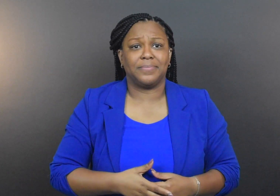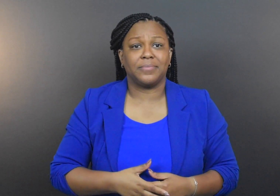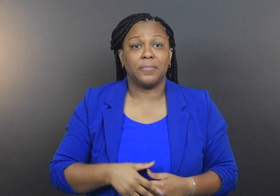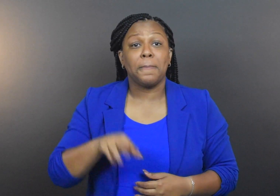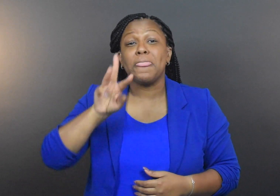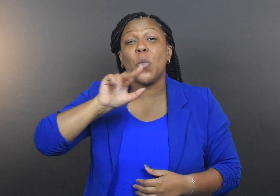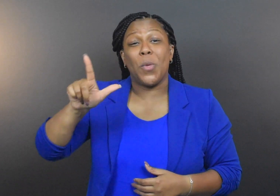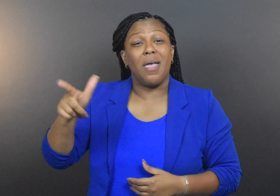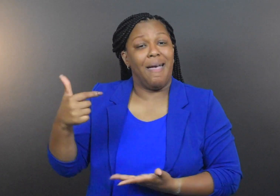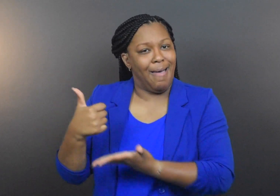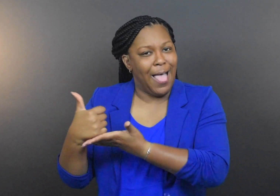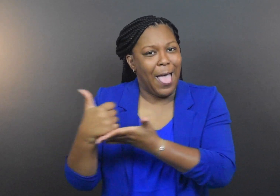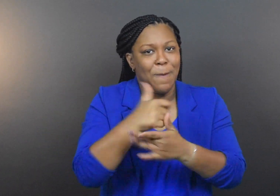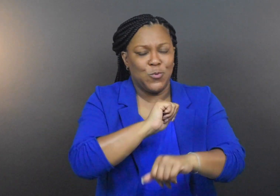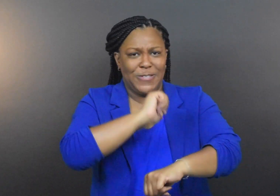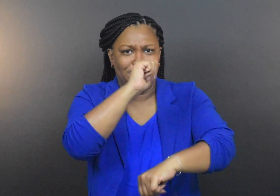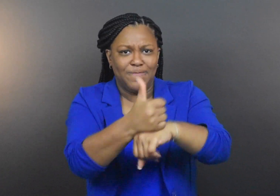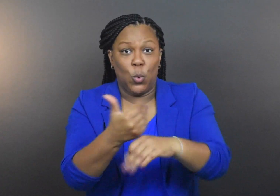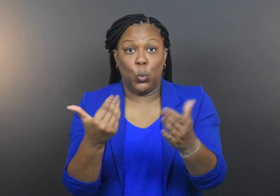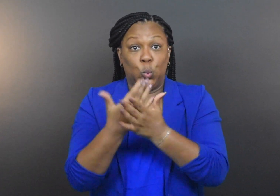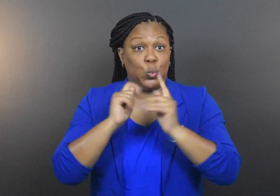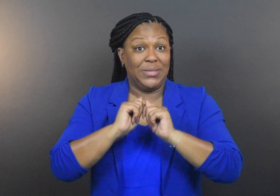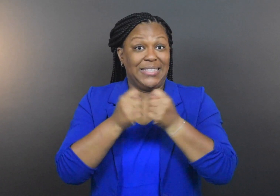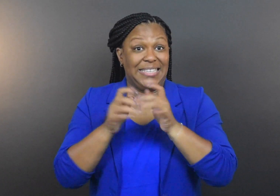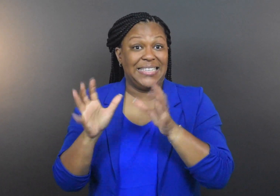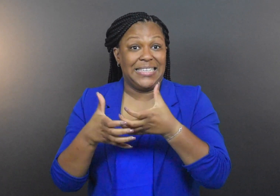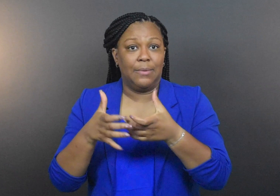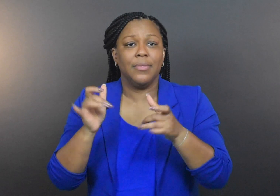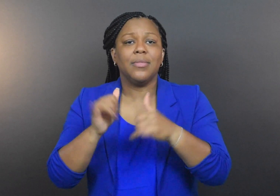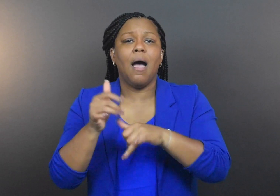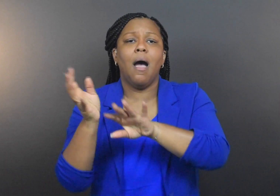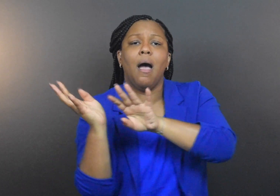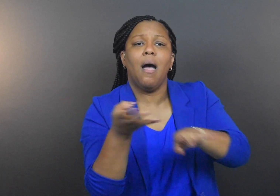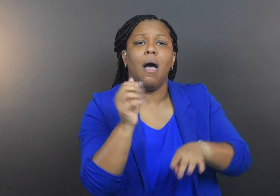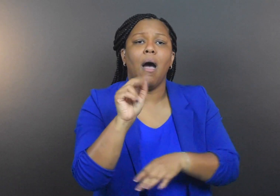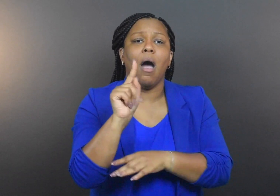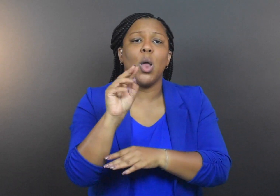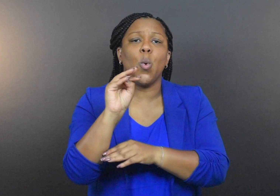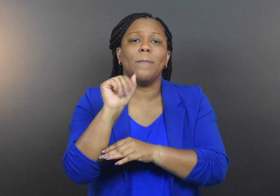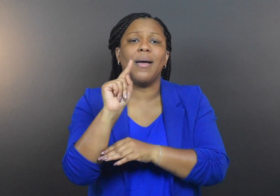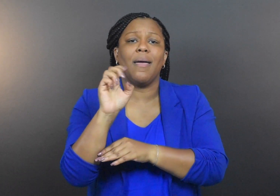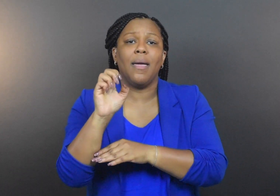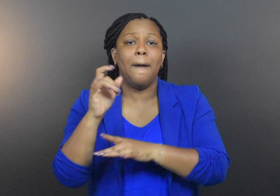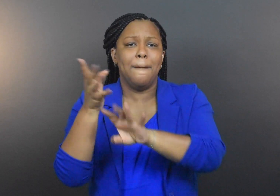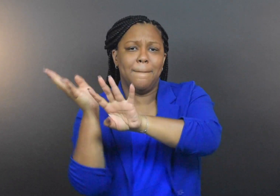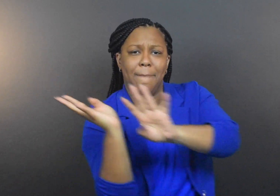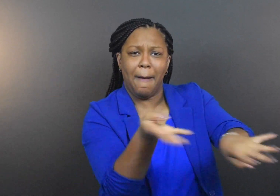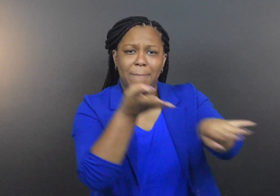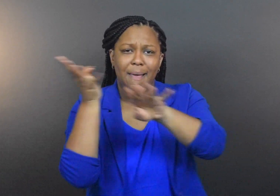Wil helped establish a new team to automate the pipeline and continue refining it, and